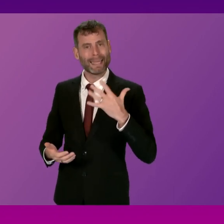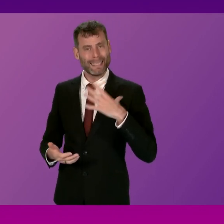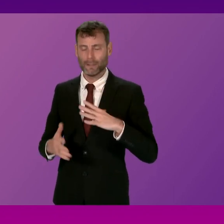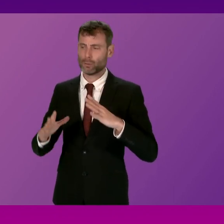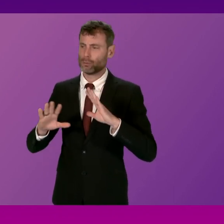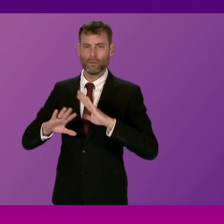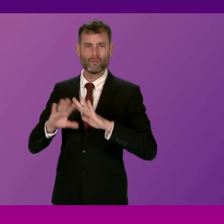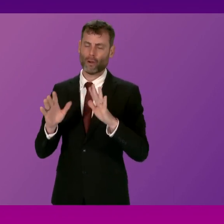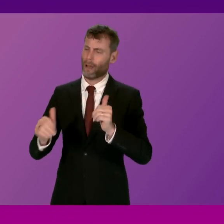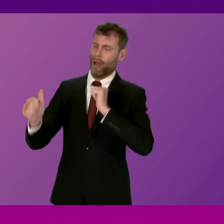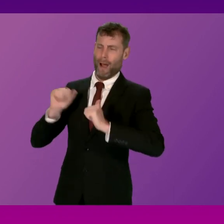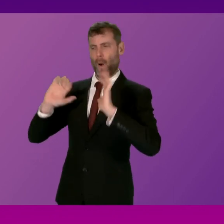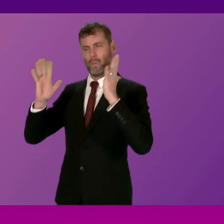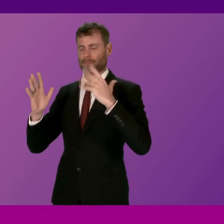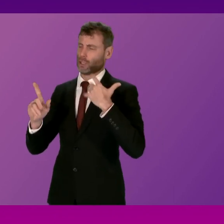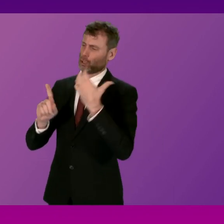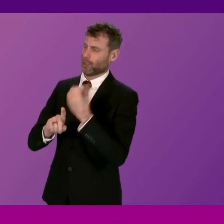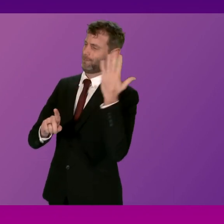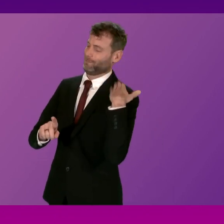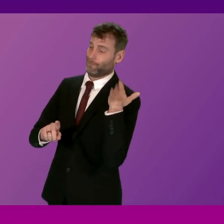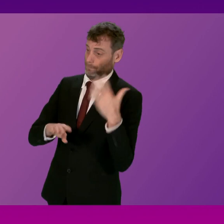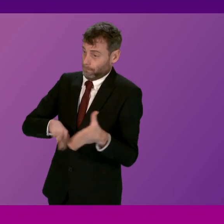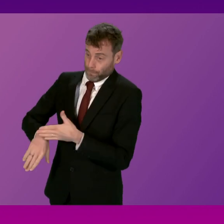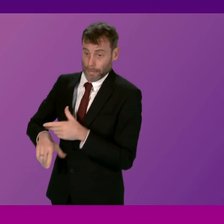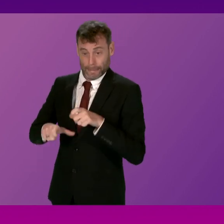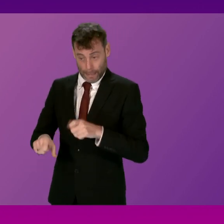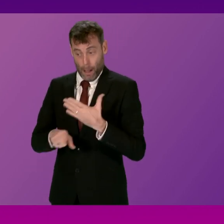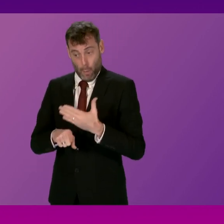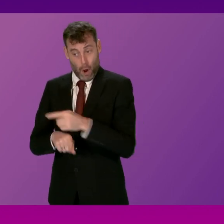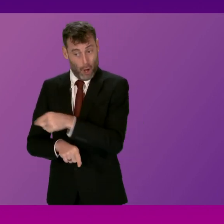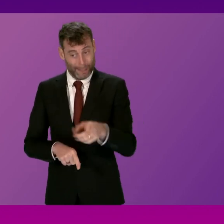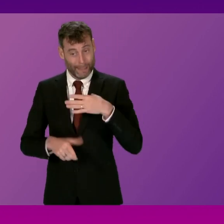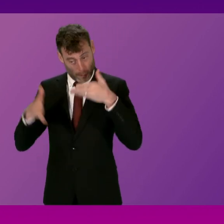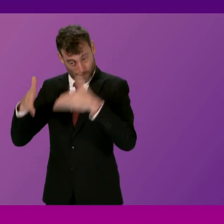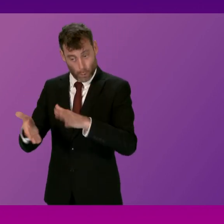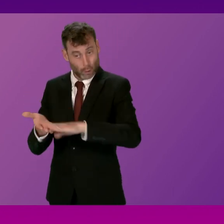Disabled people are still disproportionately more likely to be in poverty and to have lower incomes but higher living costs.